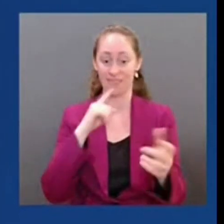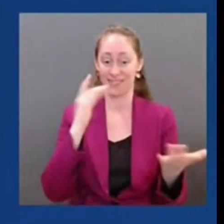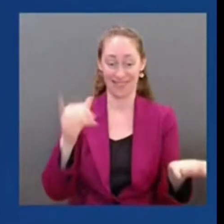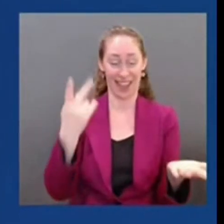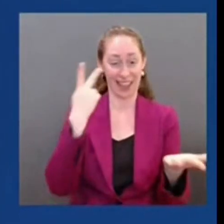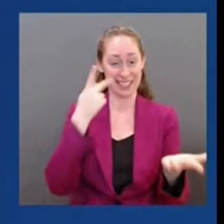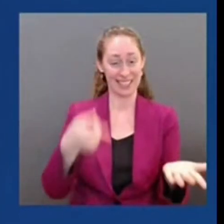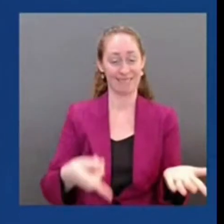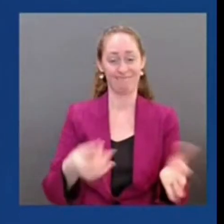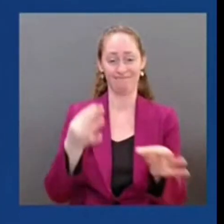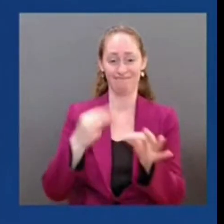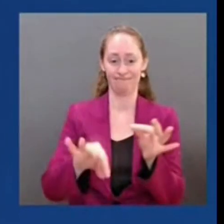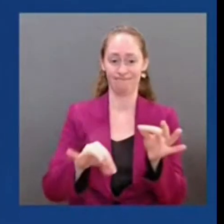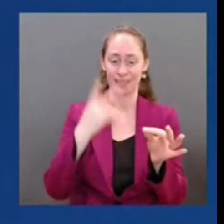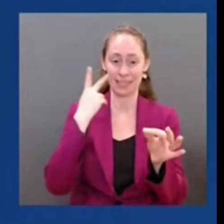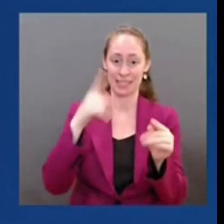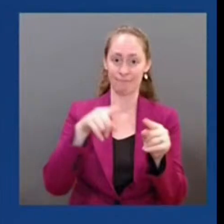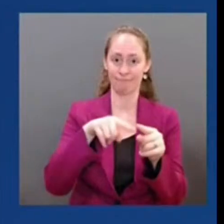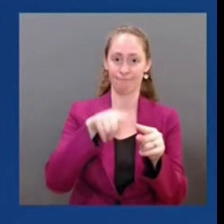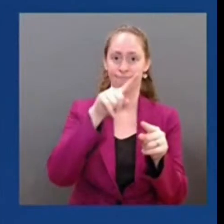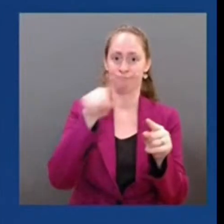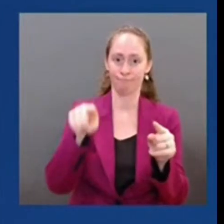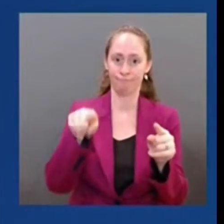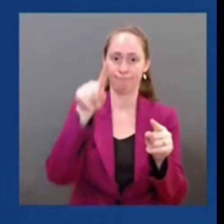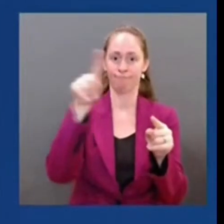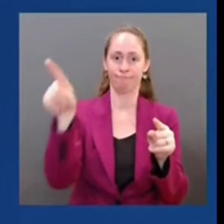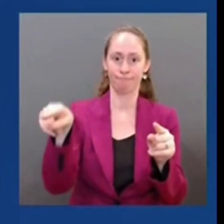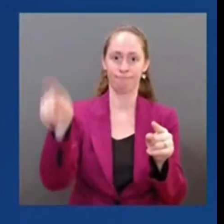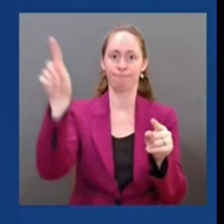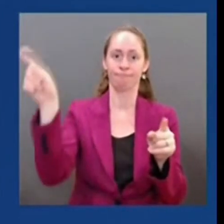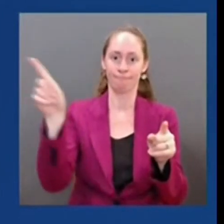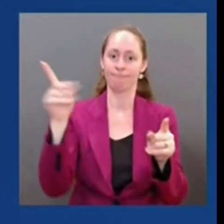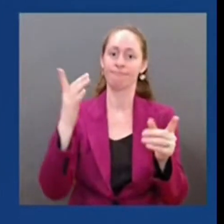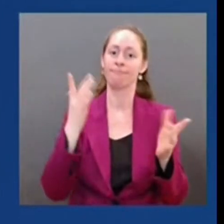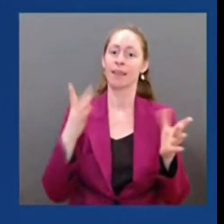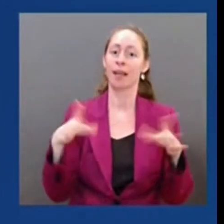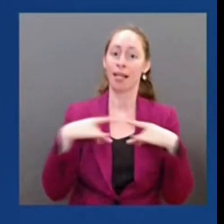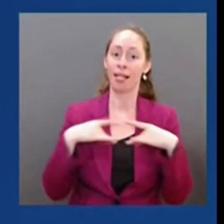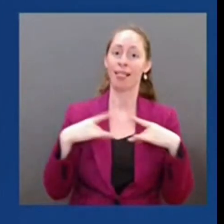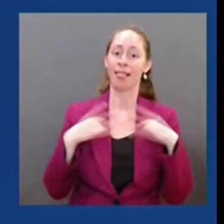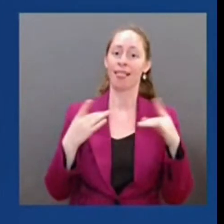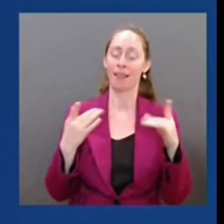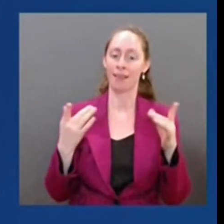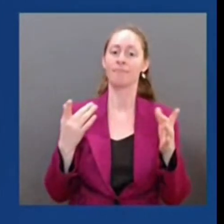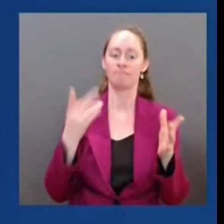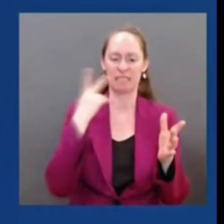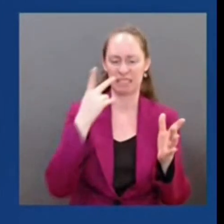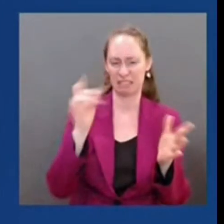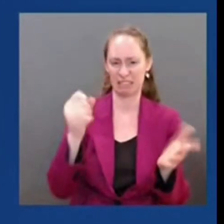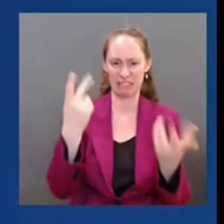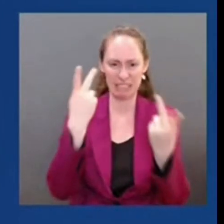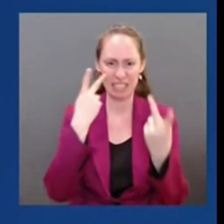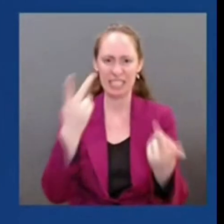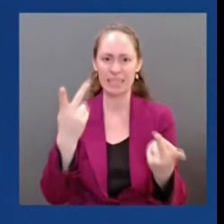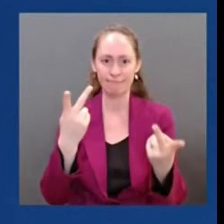THIS IS A VERY SIMPLE SCHEMATIC DIAGRAM OF THE STEP WISE